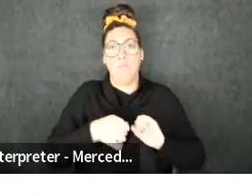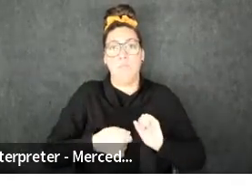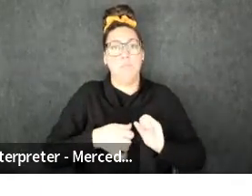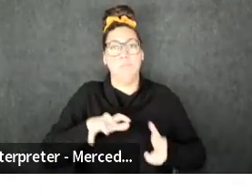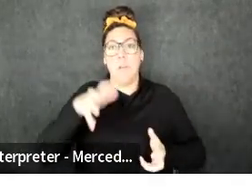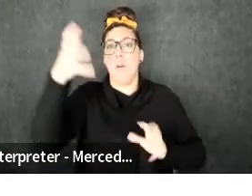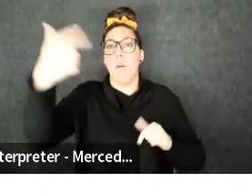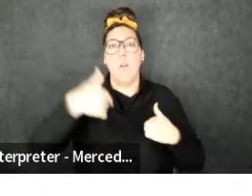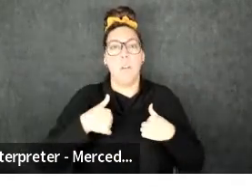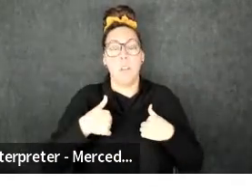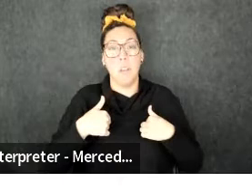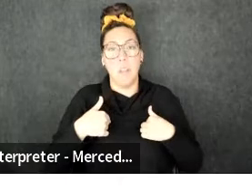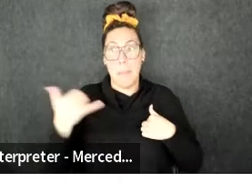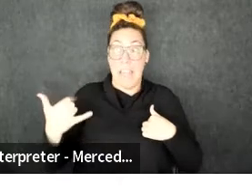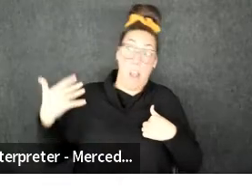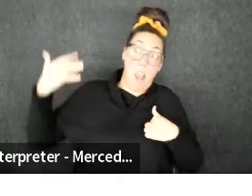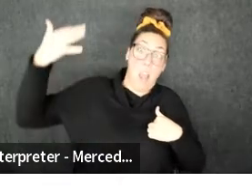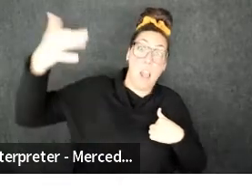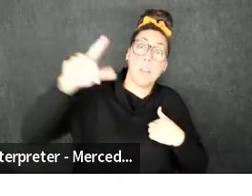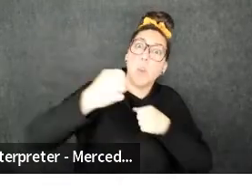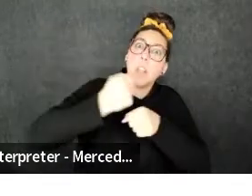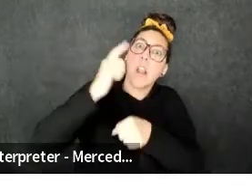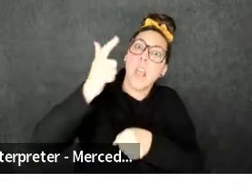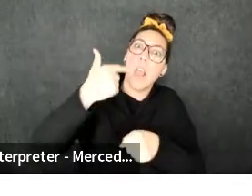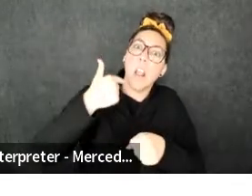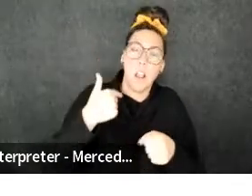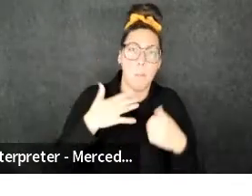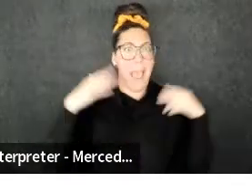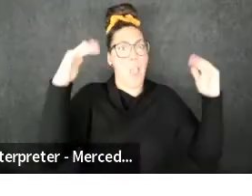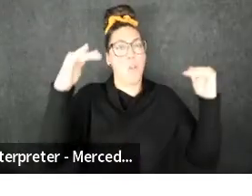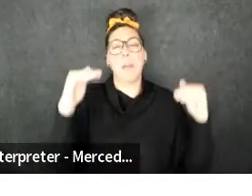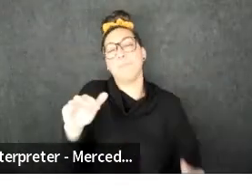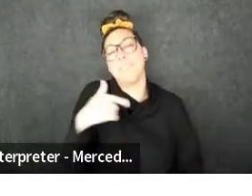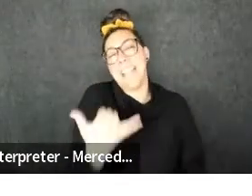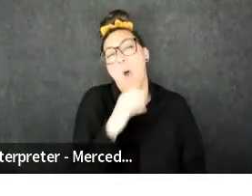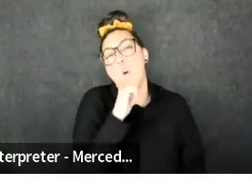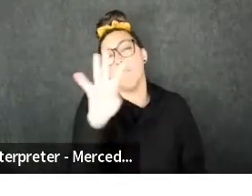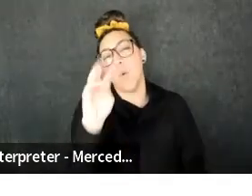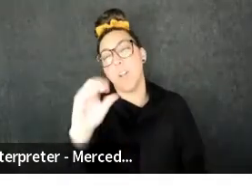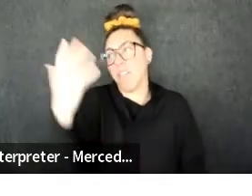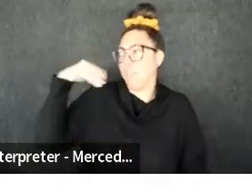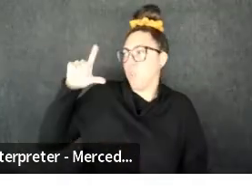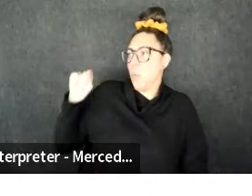because now 20 years later, I could see like, I'm 40 now. I was 20 back then, you know, like things change.